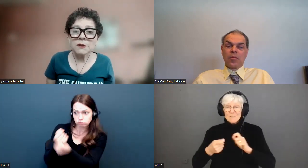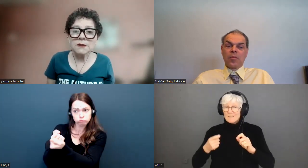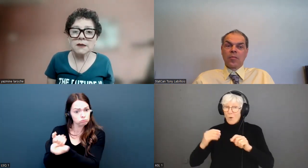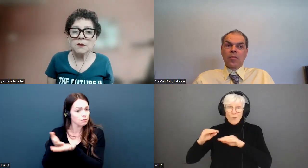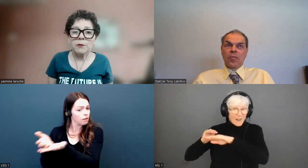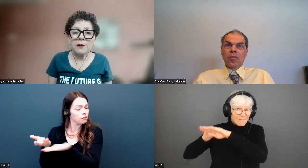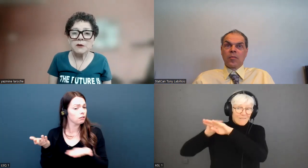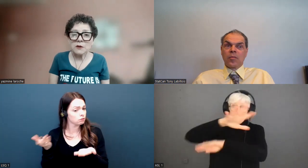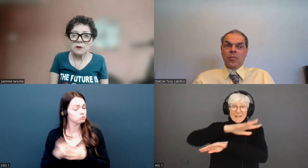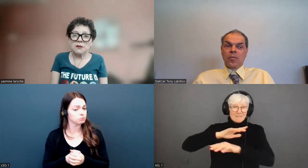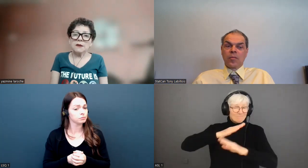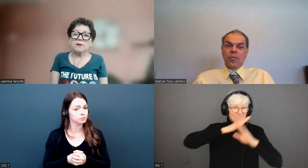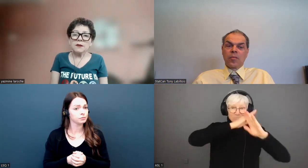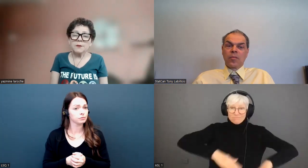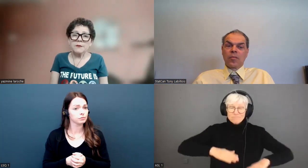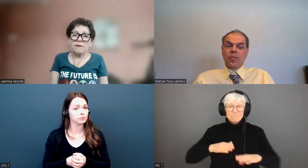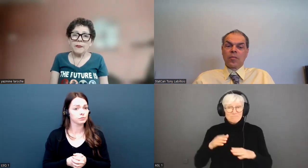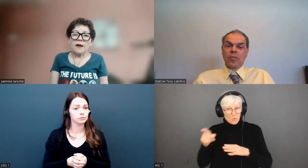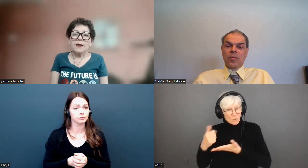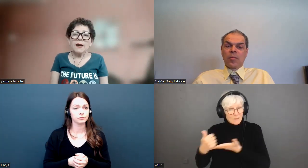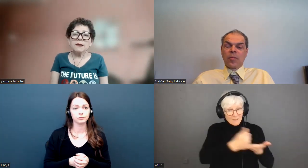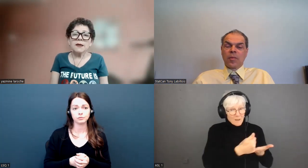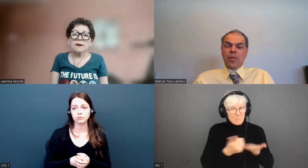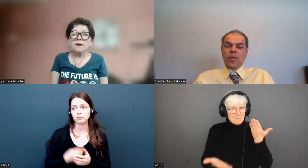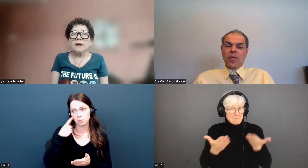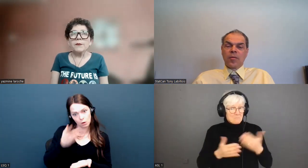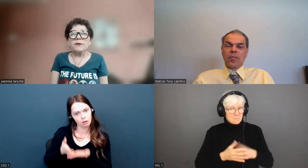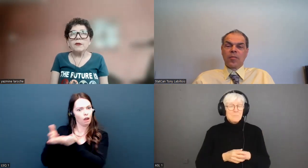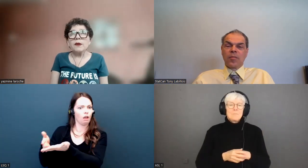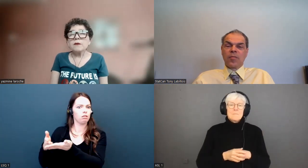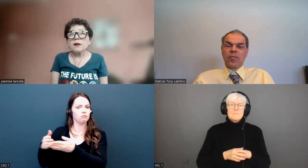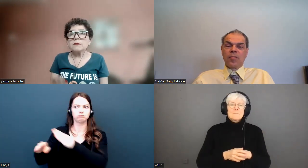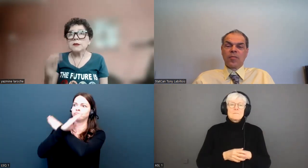with dealing with the barriers that they're dealing with I I think the other thing I would